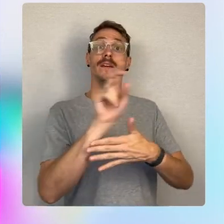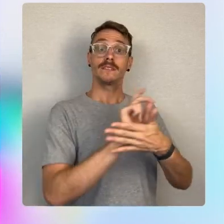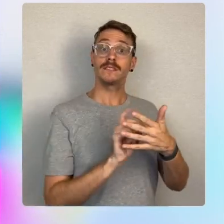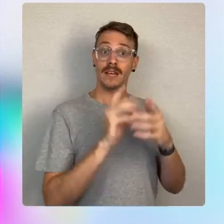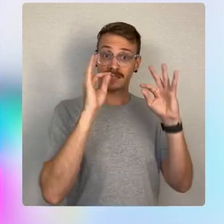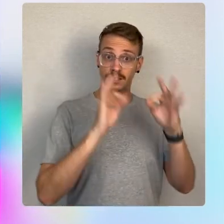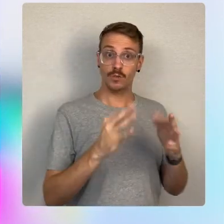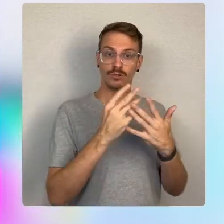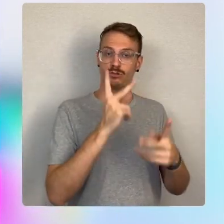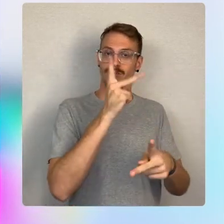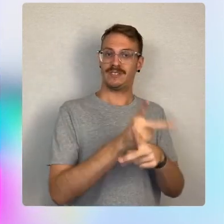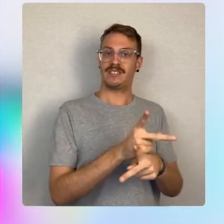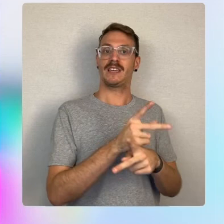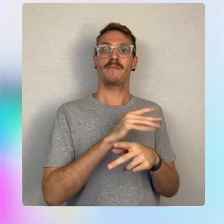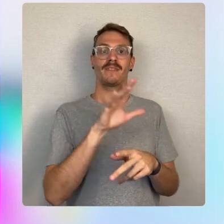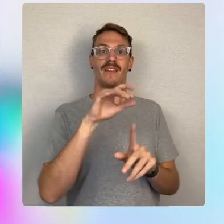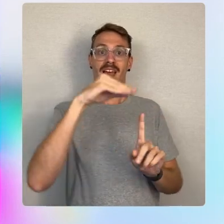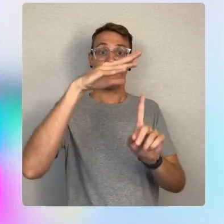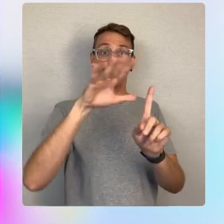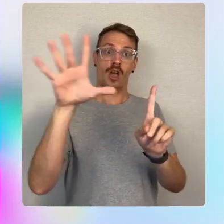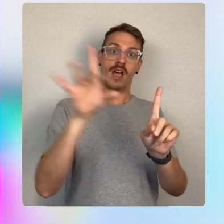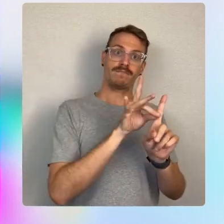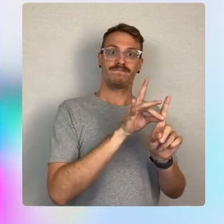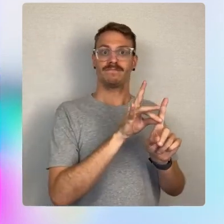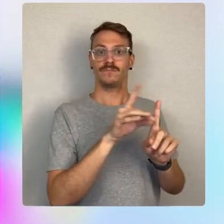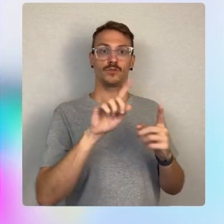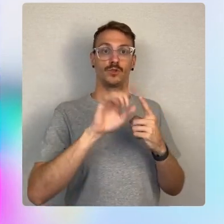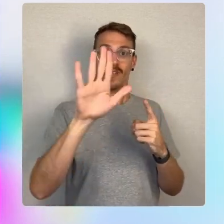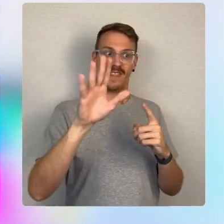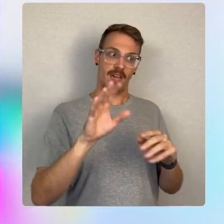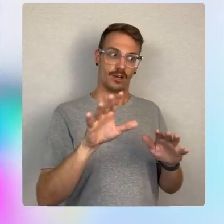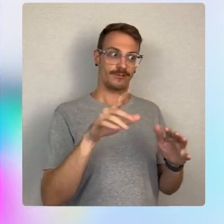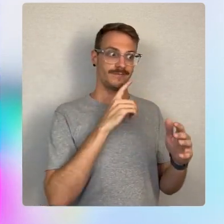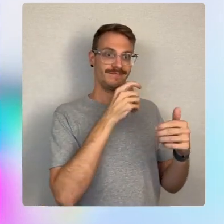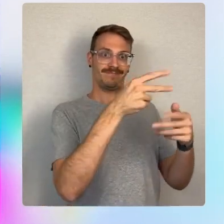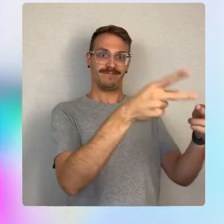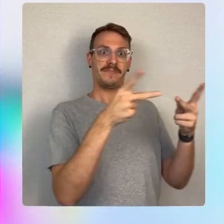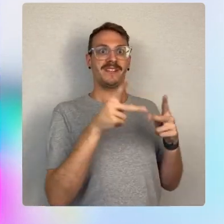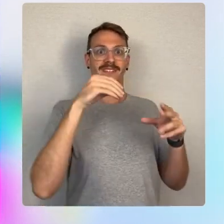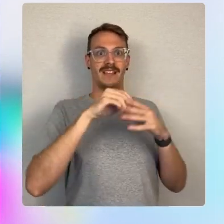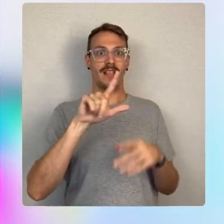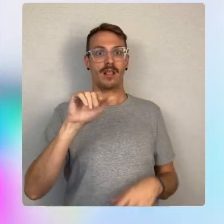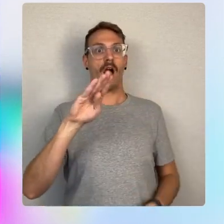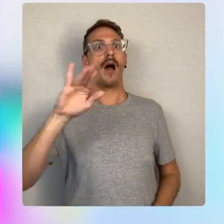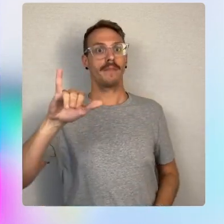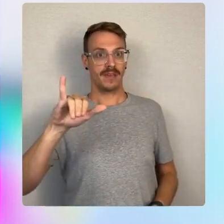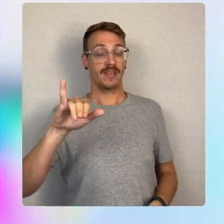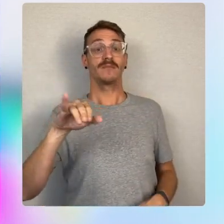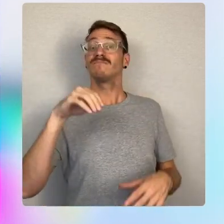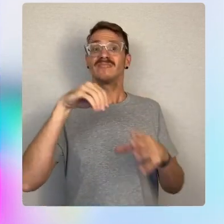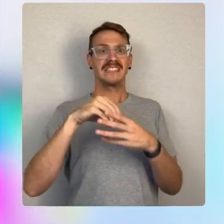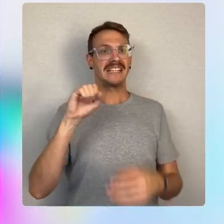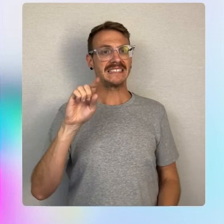anchored to their dedicated slots in the lobby. And in the SDK, we couldn't find the functionality